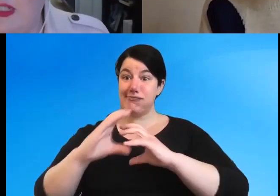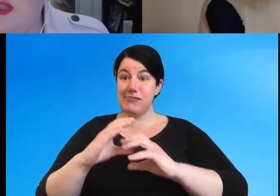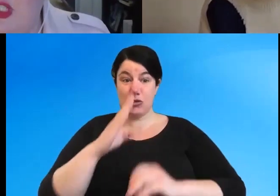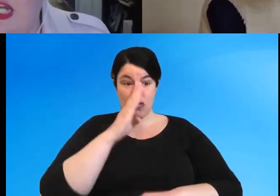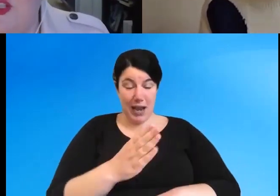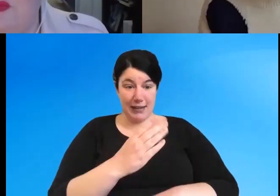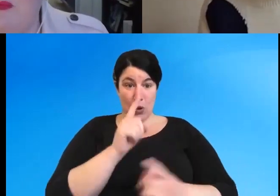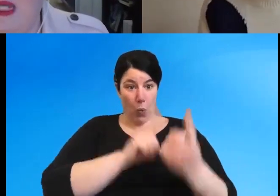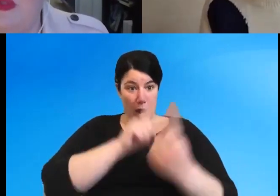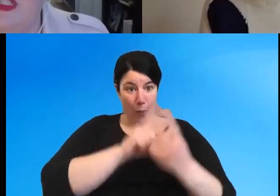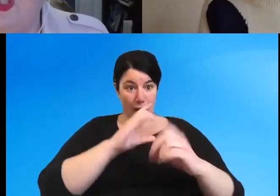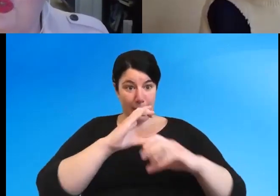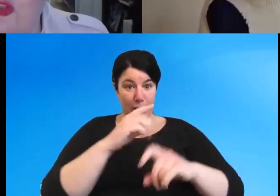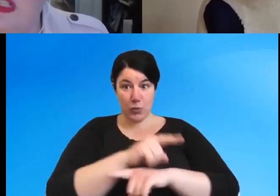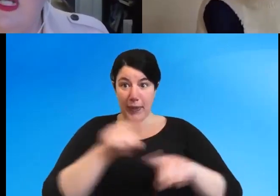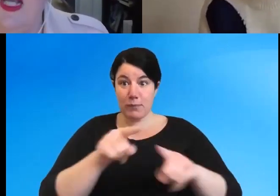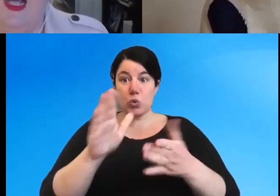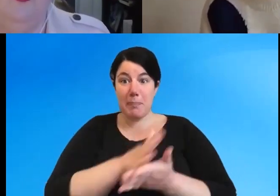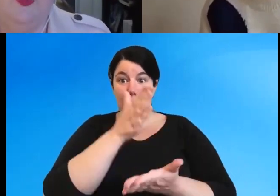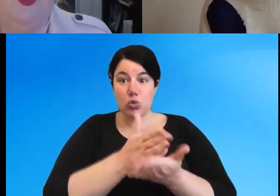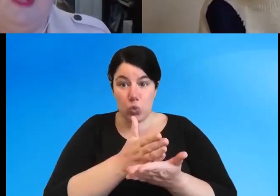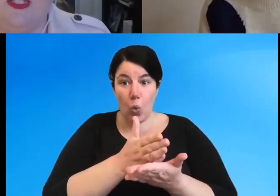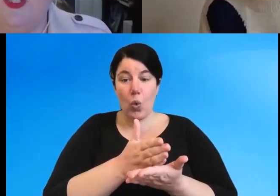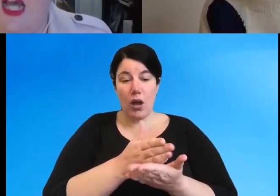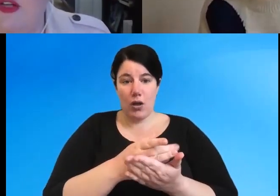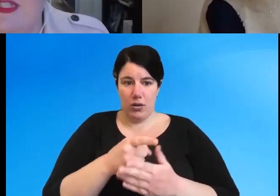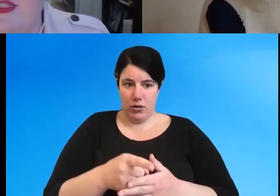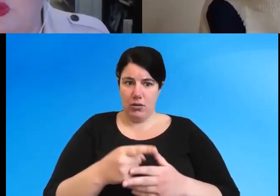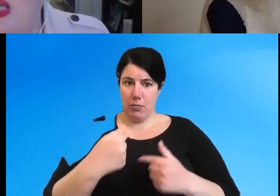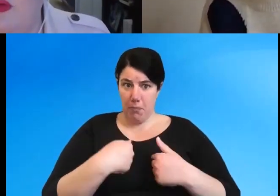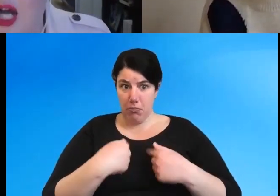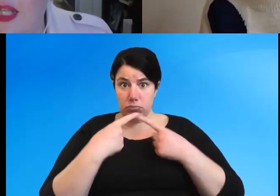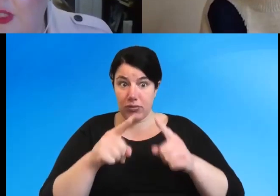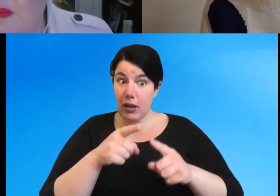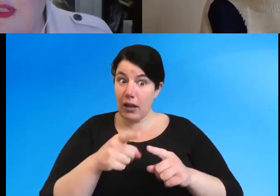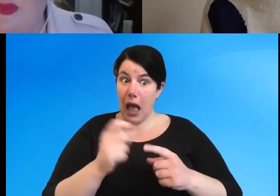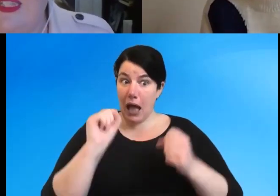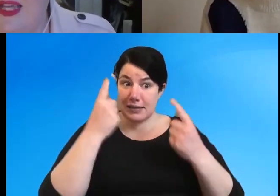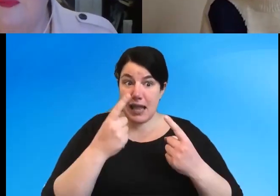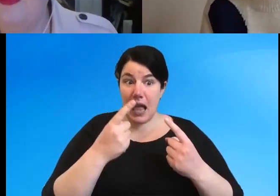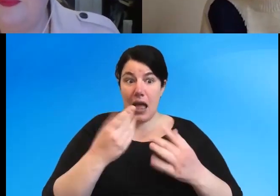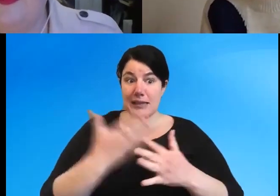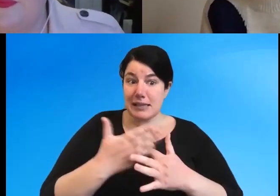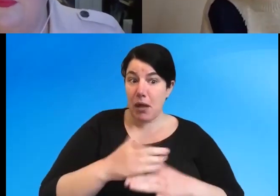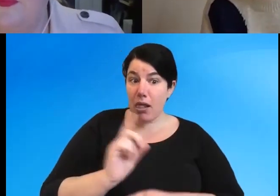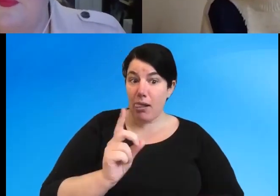communication with people and ensure your messages are accessible, I would highly recommend doing that. OK.